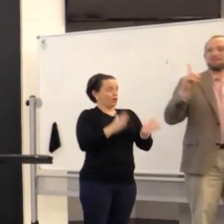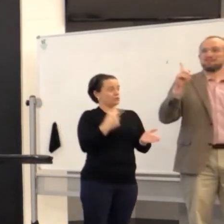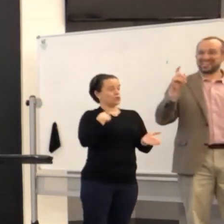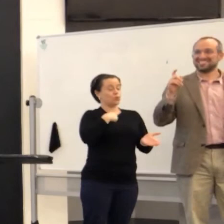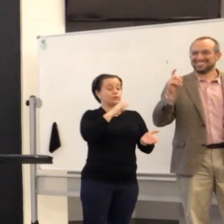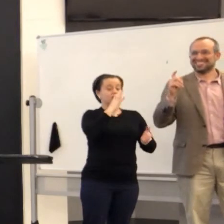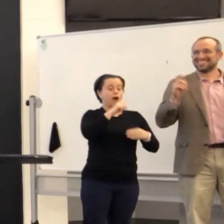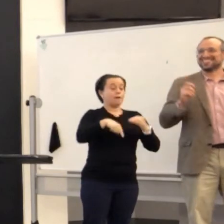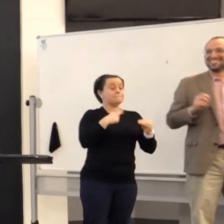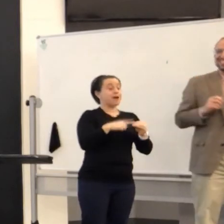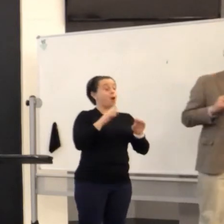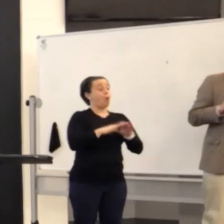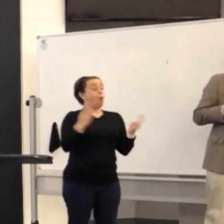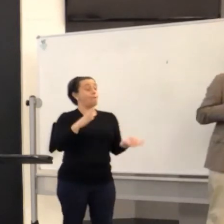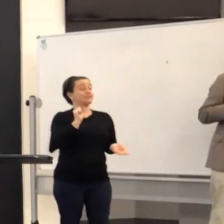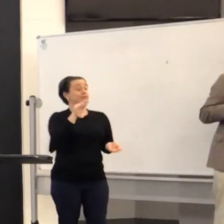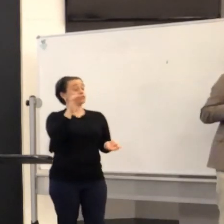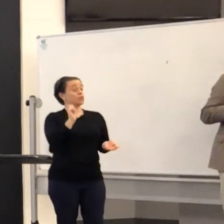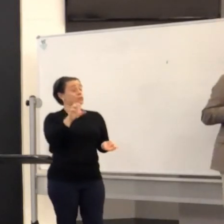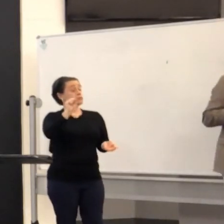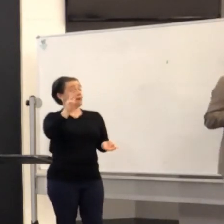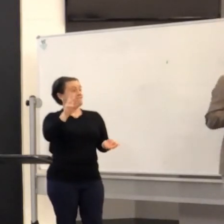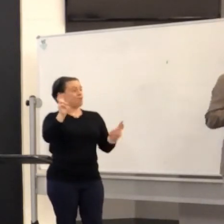infecting software projects.